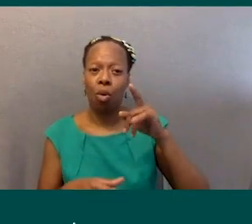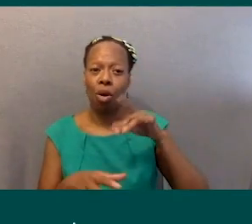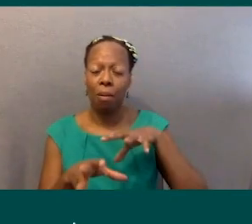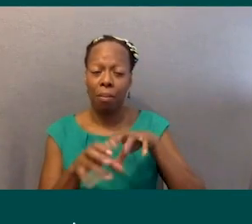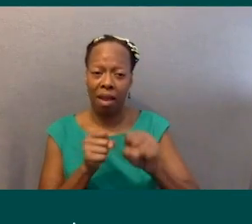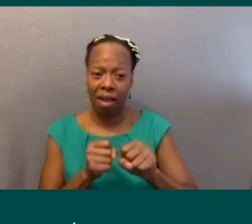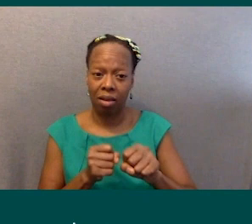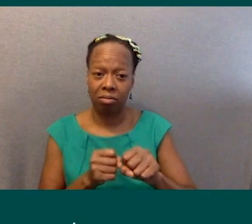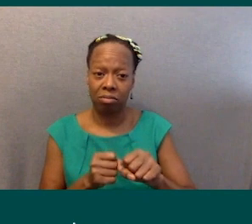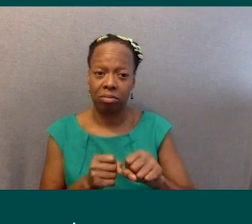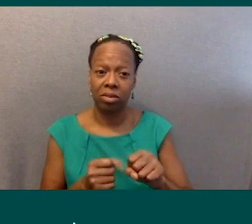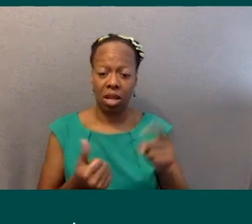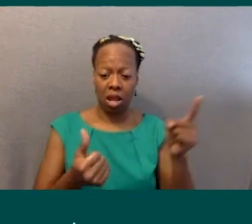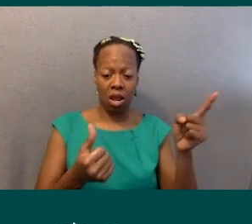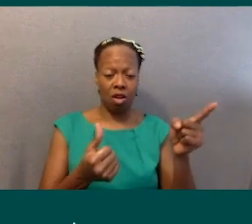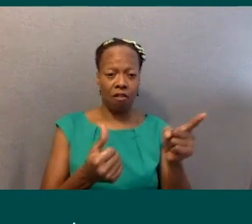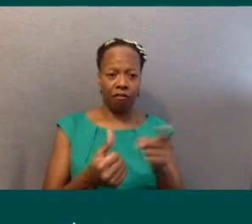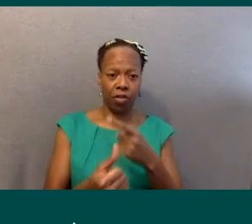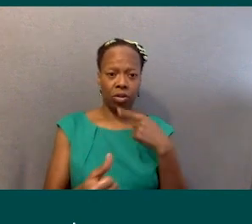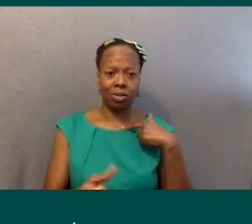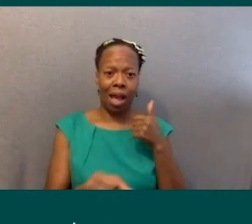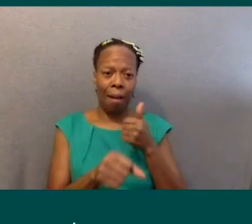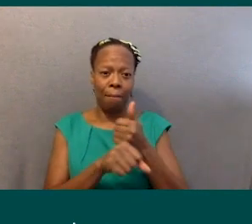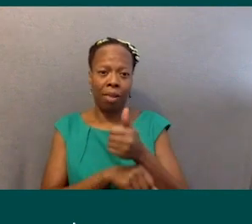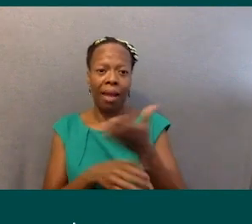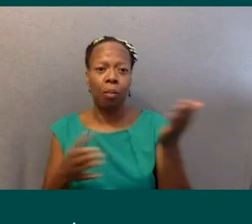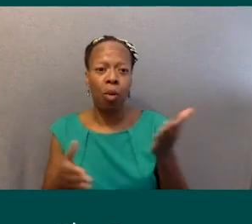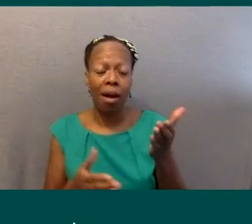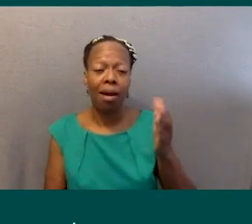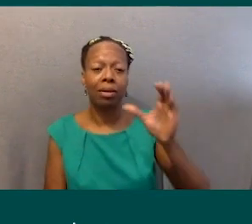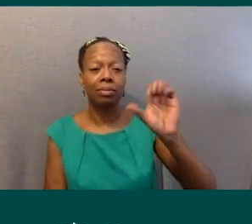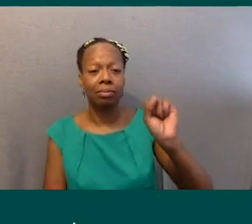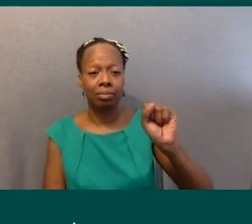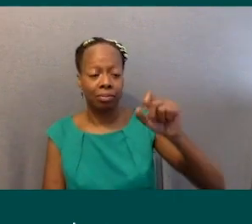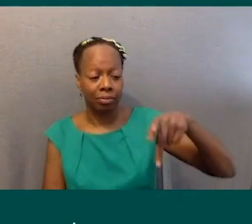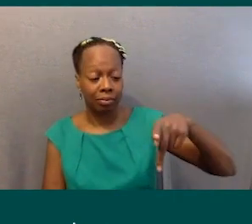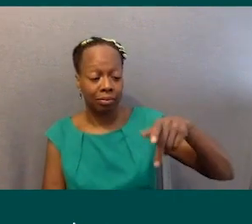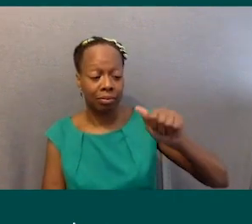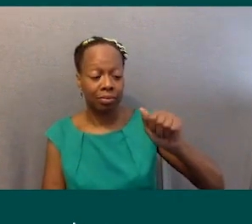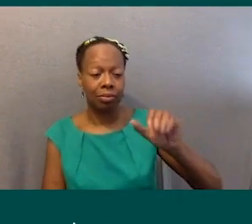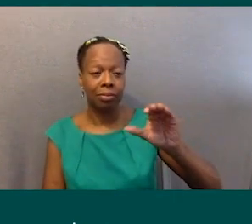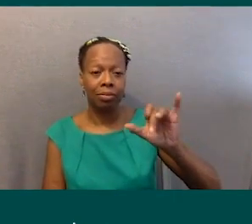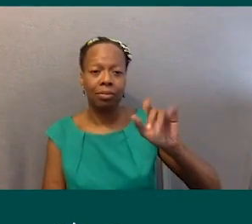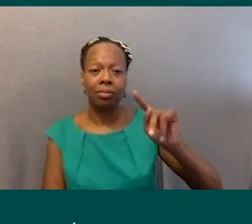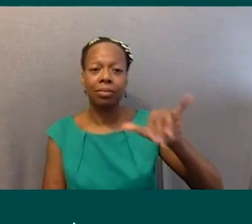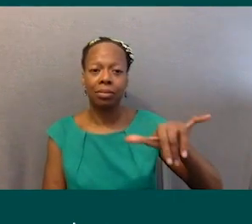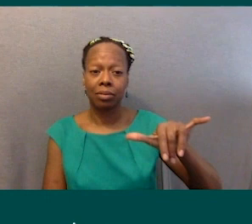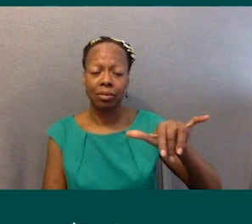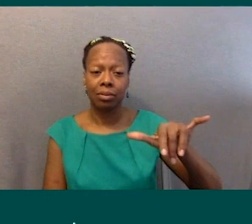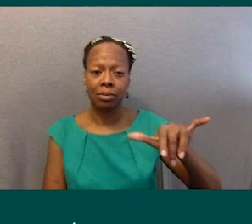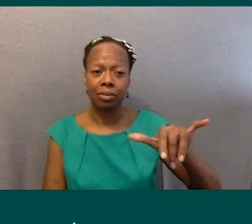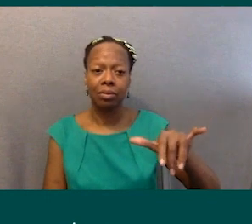because how they being stiff can be cause for the pain. And then once I checked it out